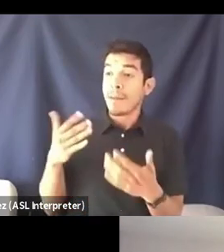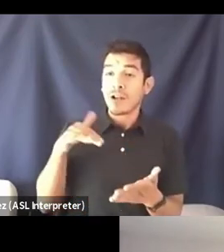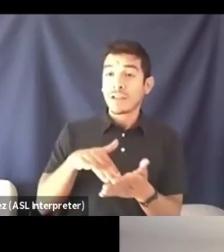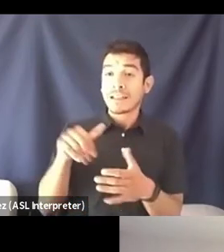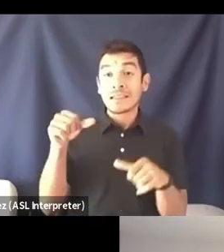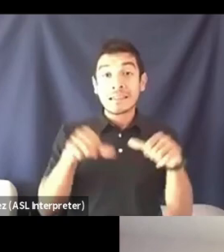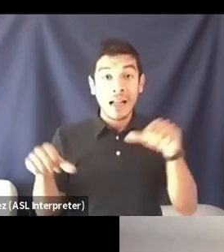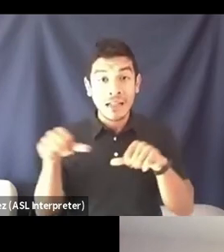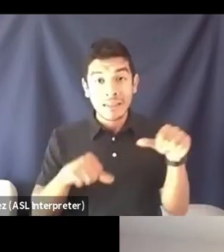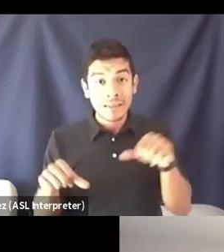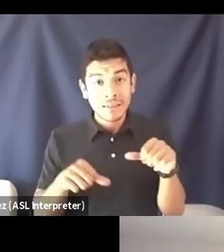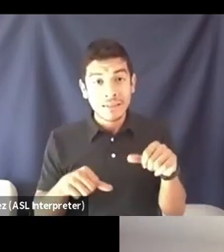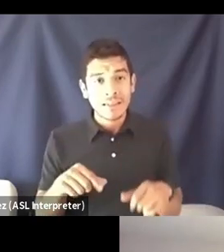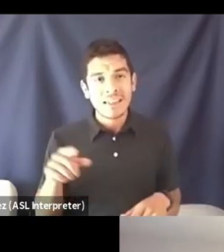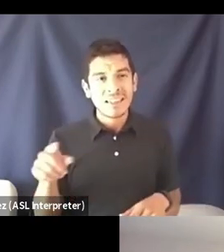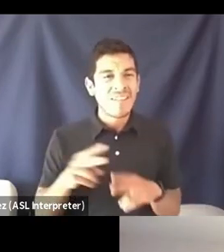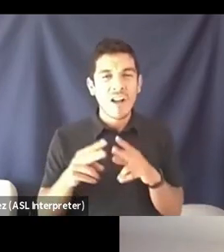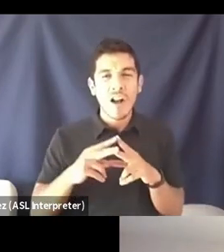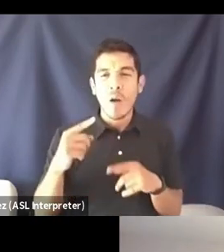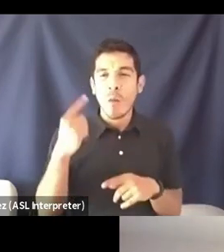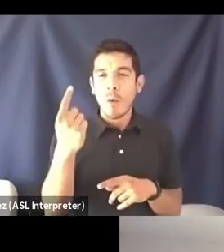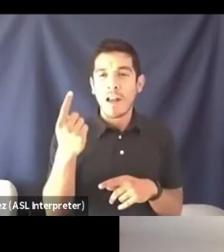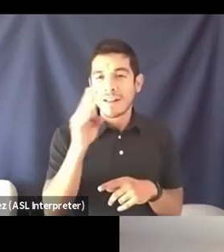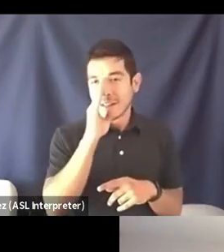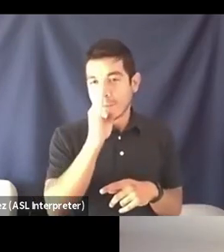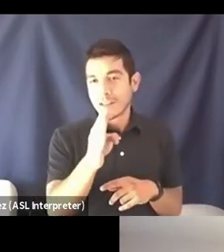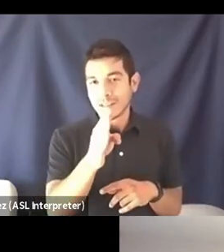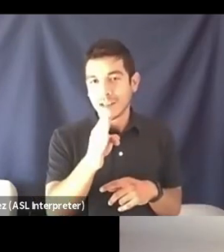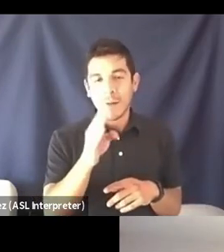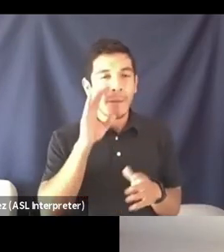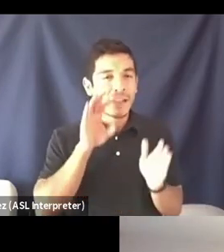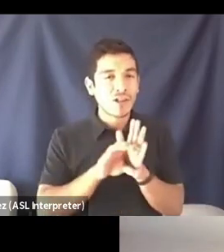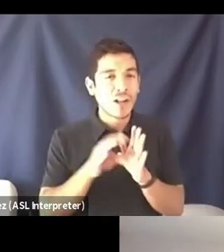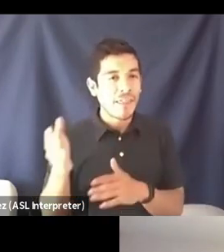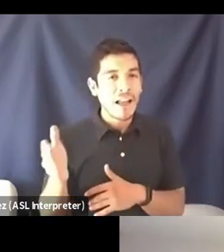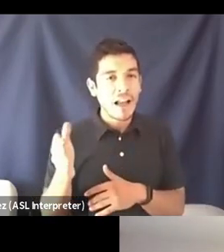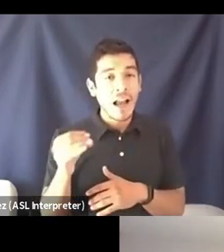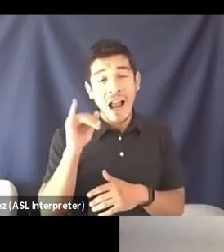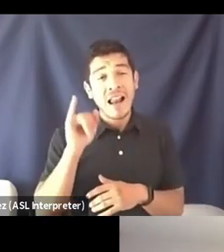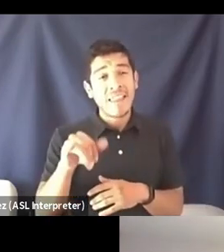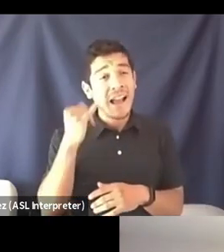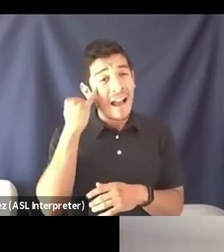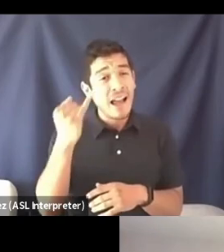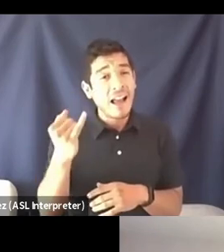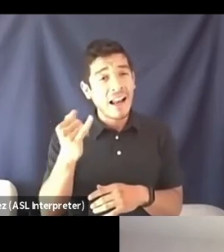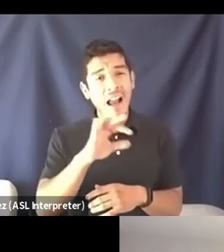there's just a very one dimensional picture there. And the ideas of the kinds of parents